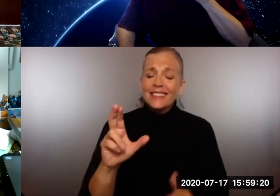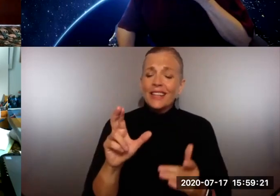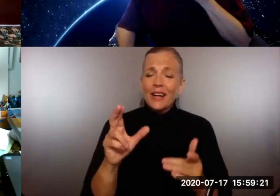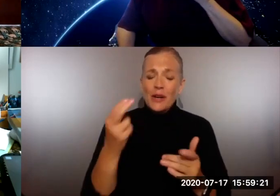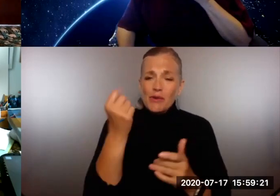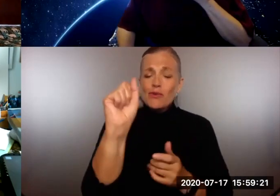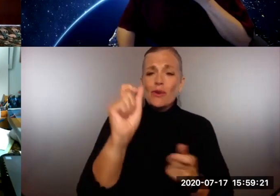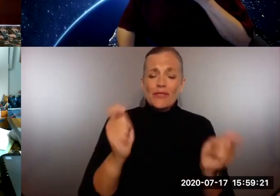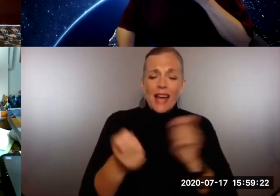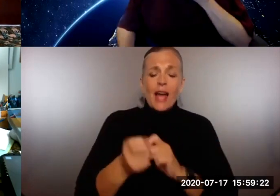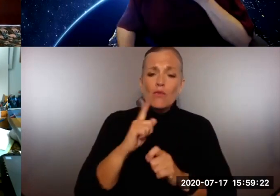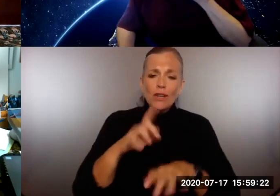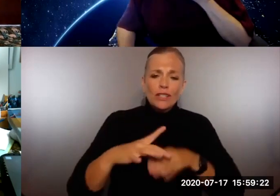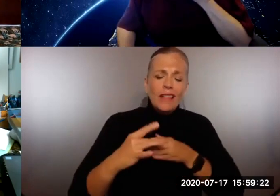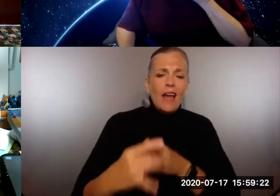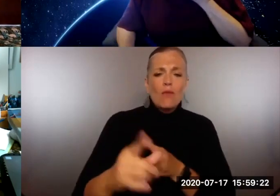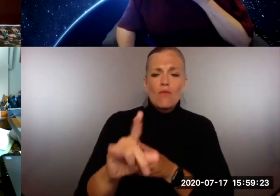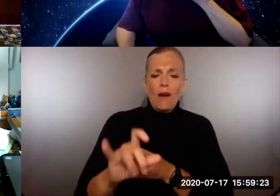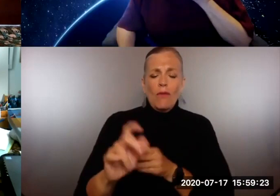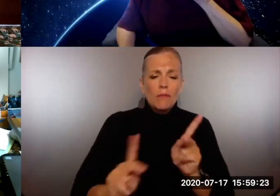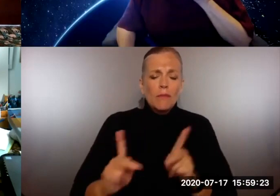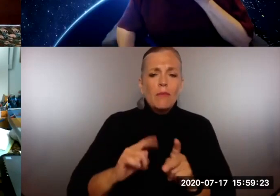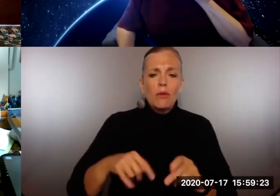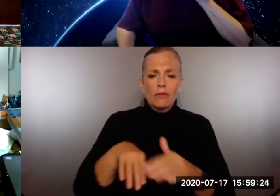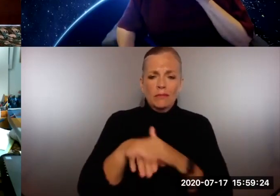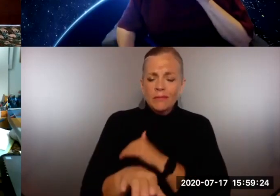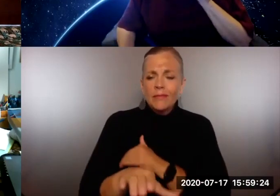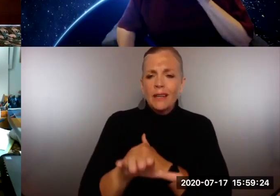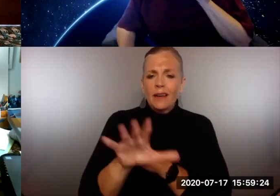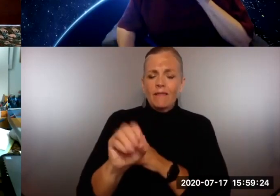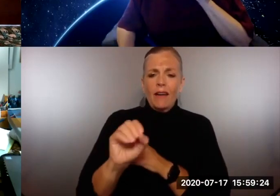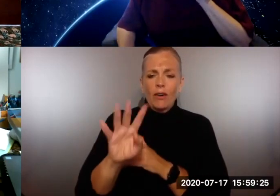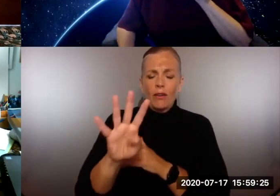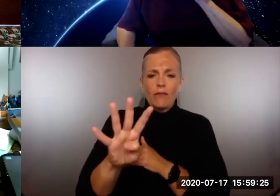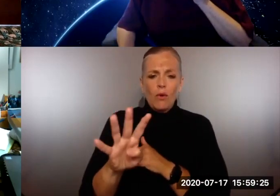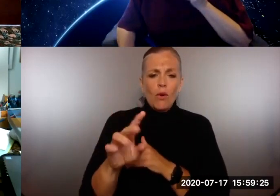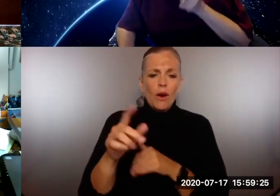in the 504 Sit-In, the longest sit-in in US history,